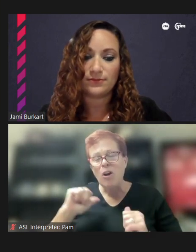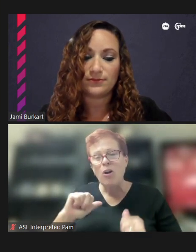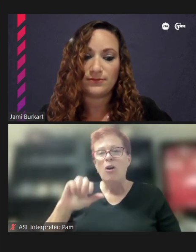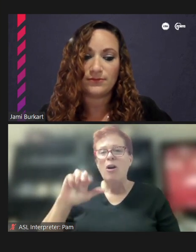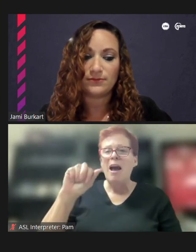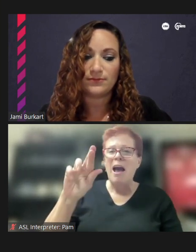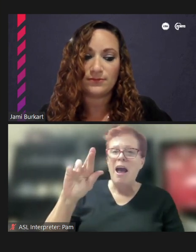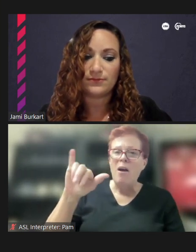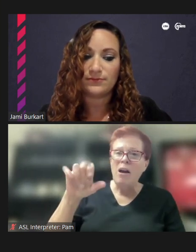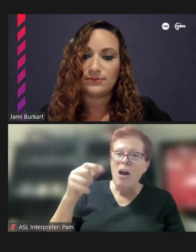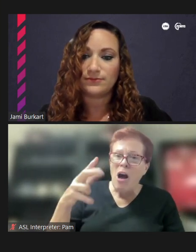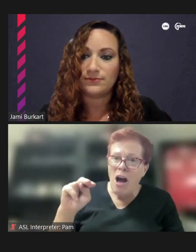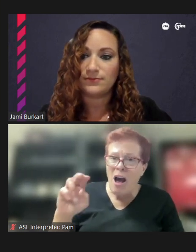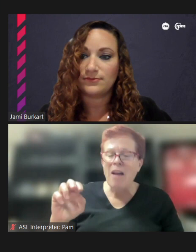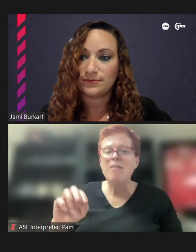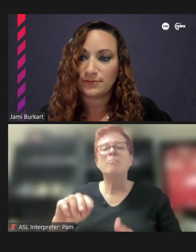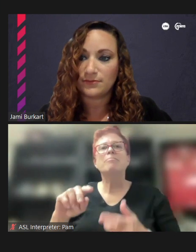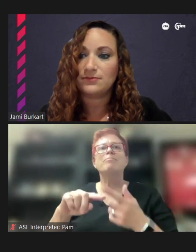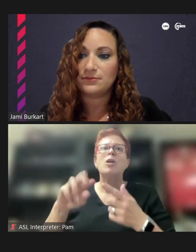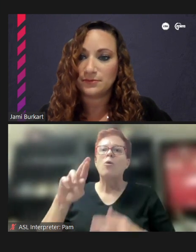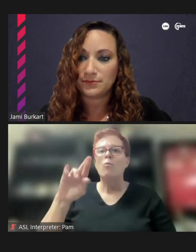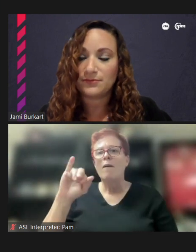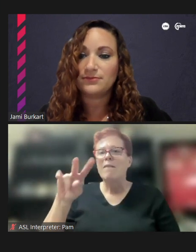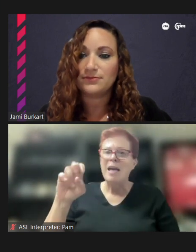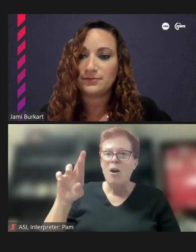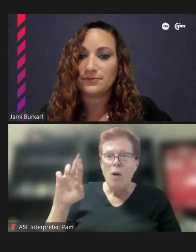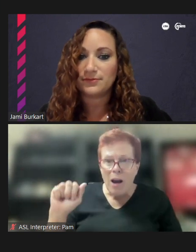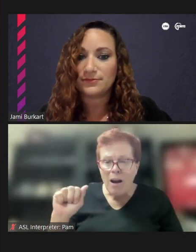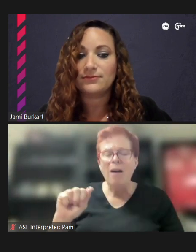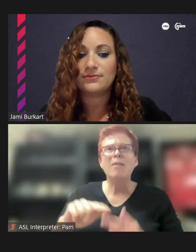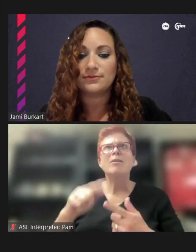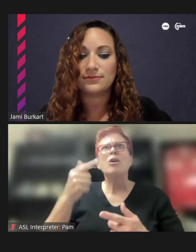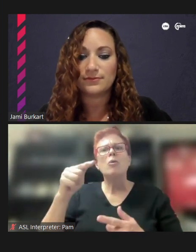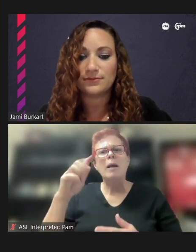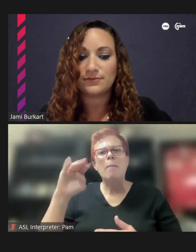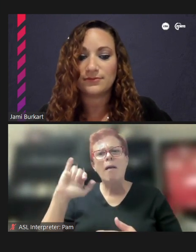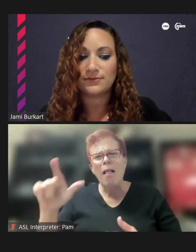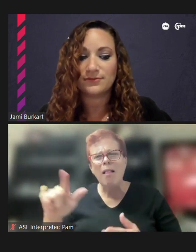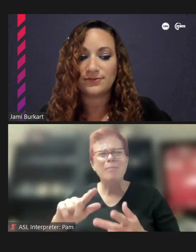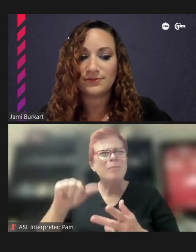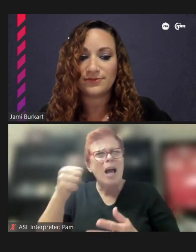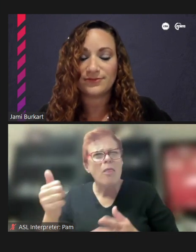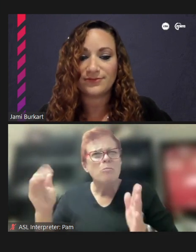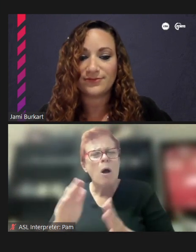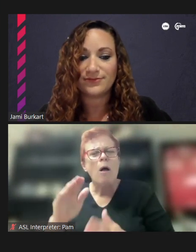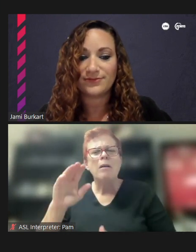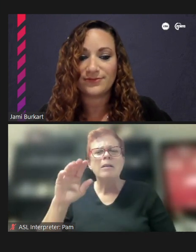the Green Mill, there's the -- that other small -- the Uptown Lounge, you know all of those are